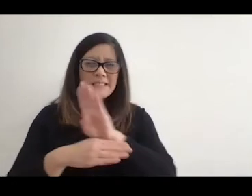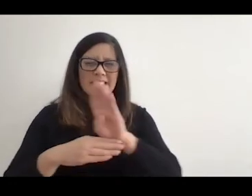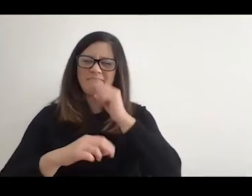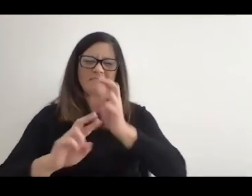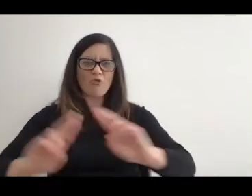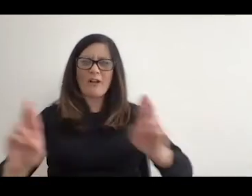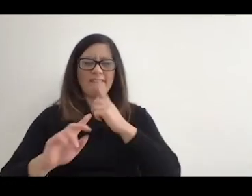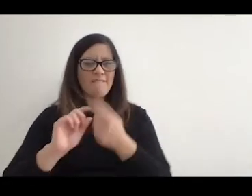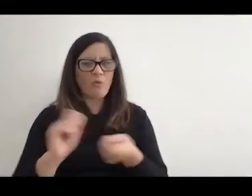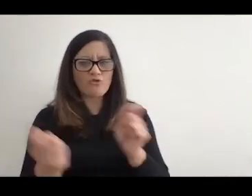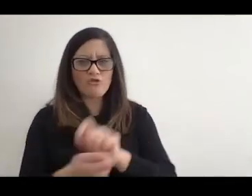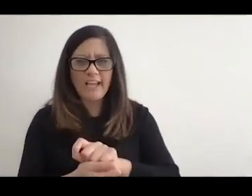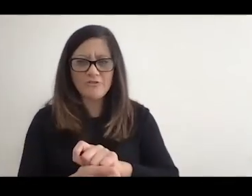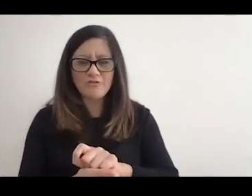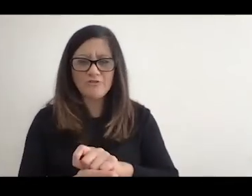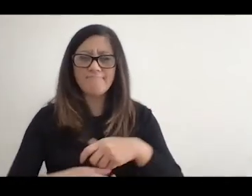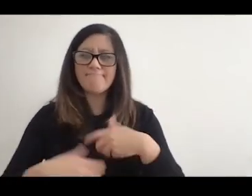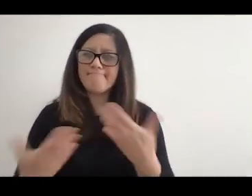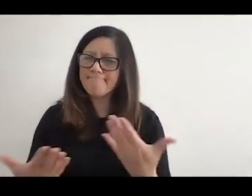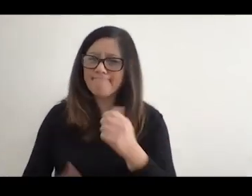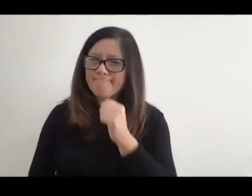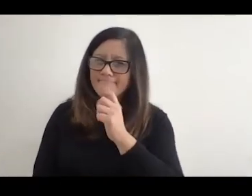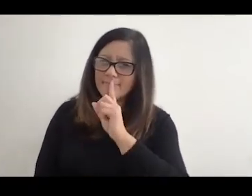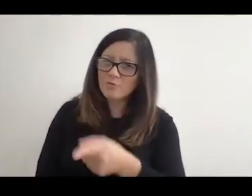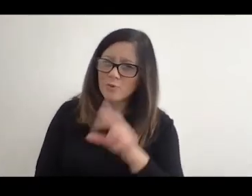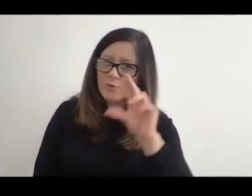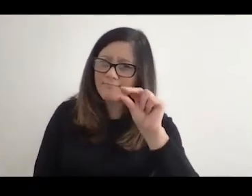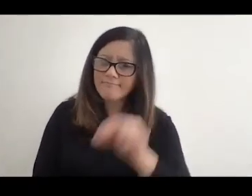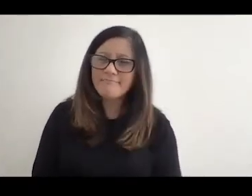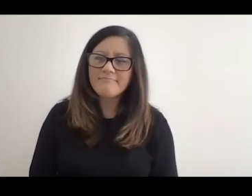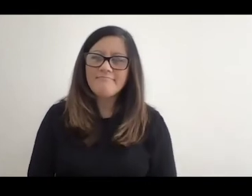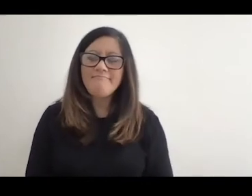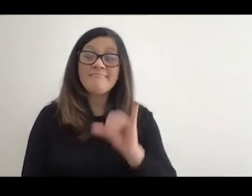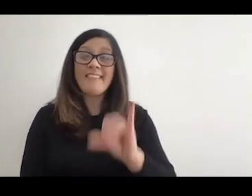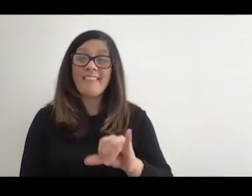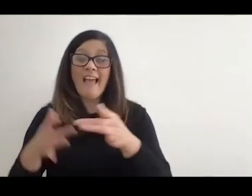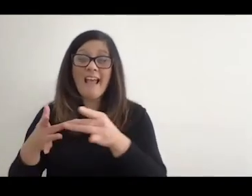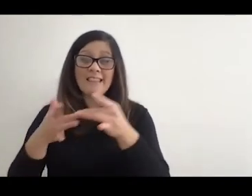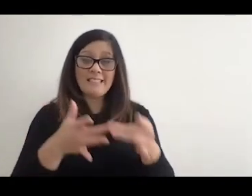Well, that is also not true. And that brings me to this.